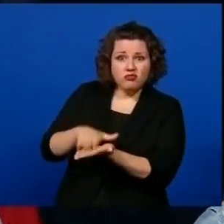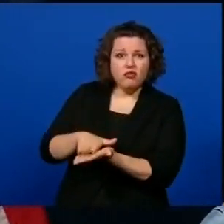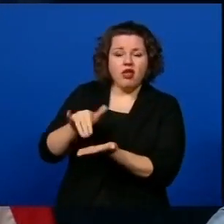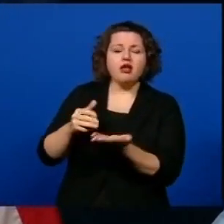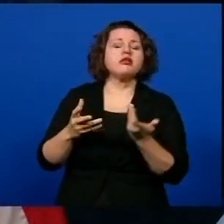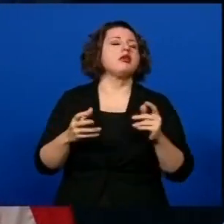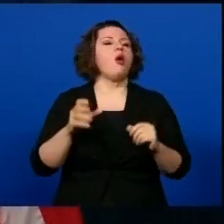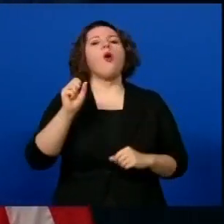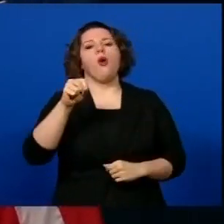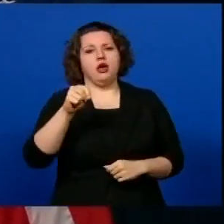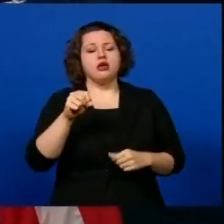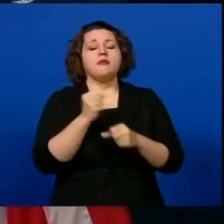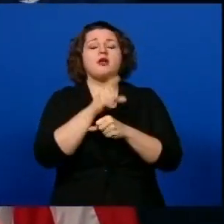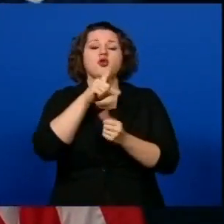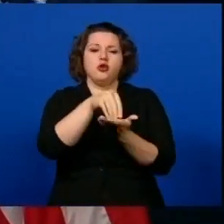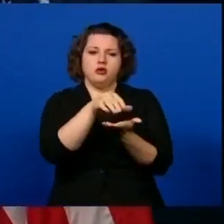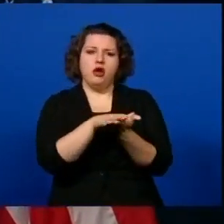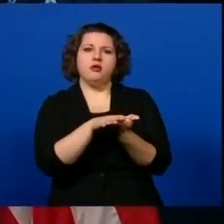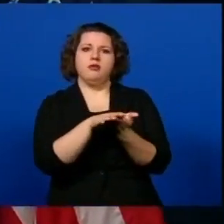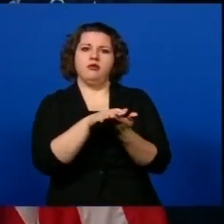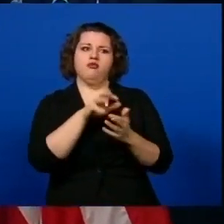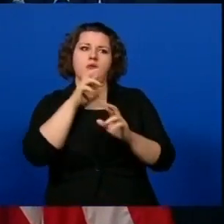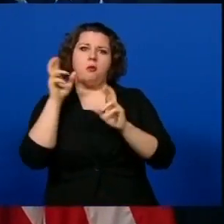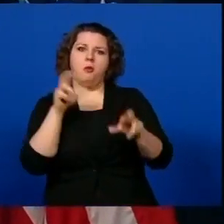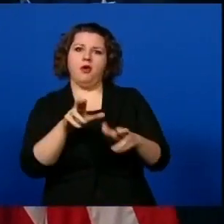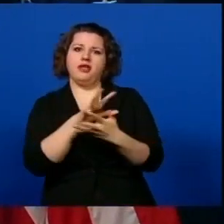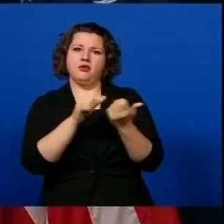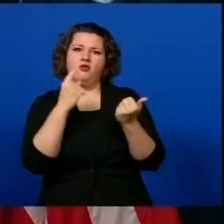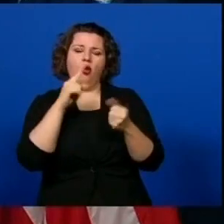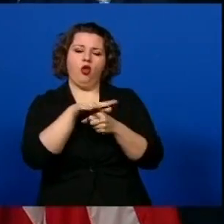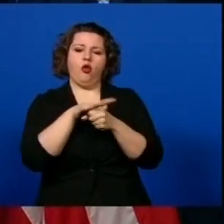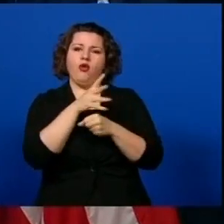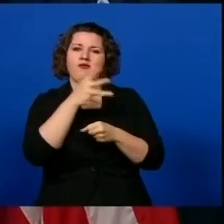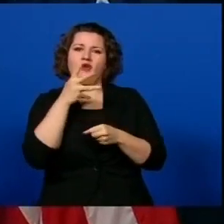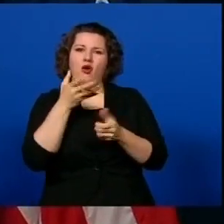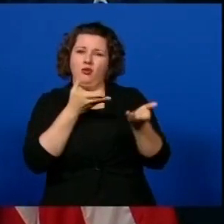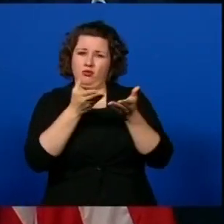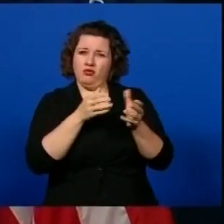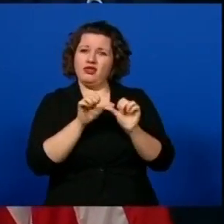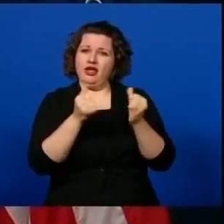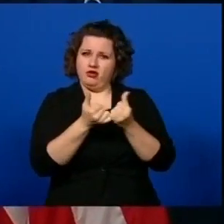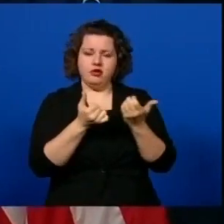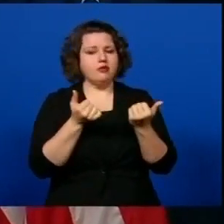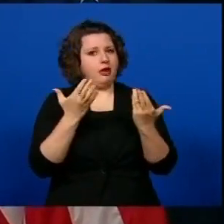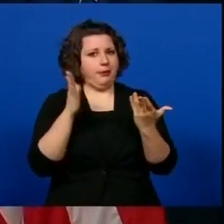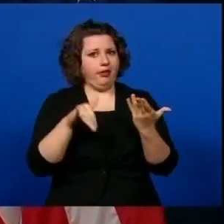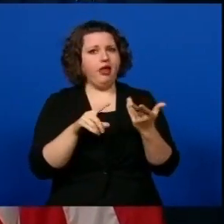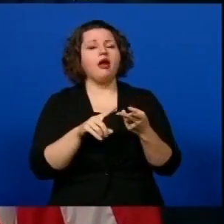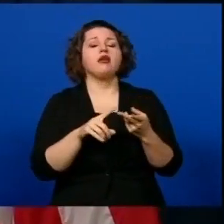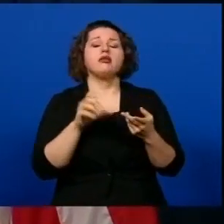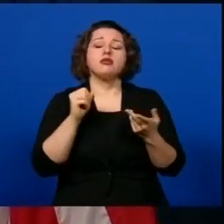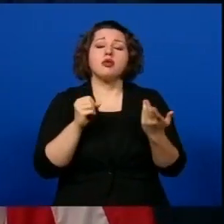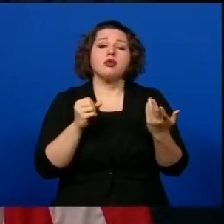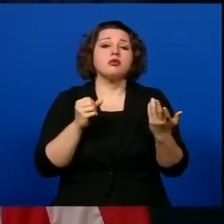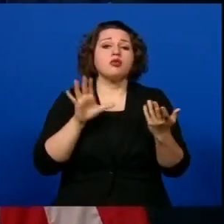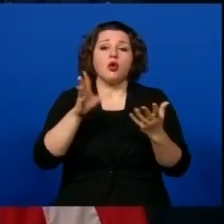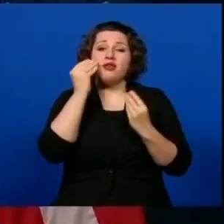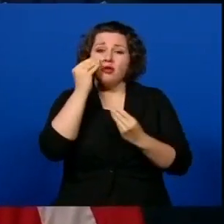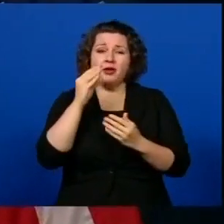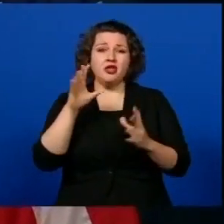Make sure you report damages to your local Farm Service Agency is what we always recommend. So get your information to those folks.